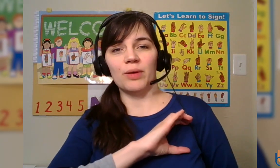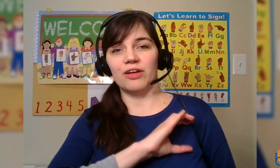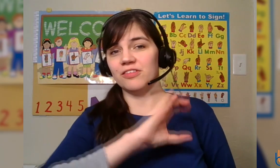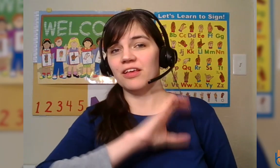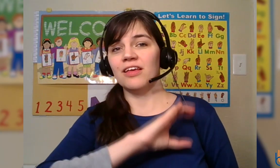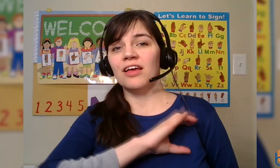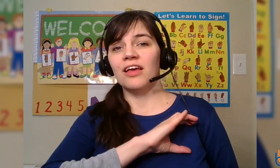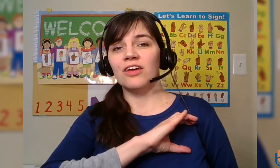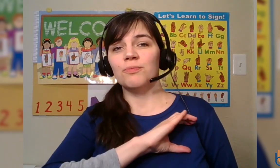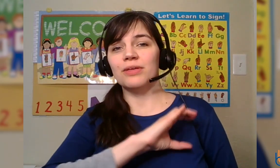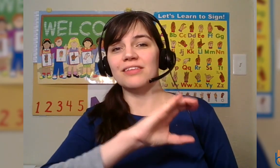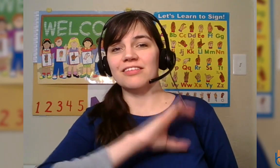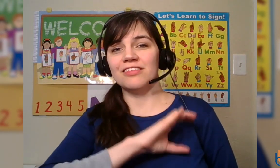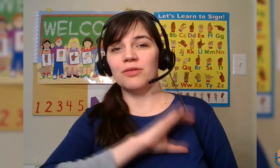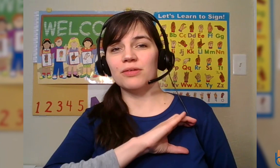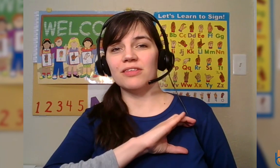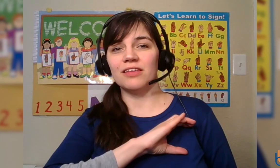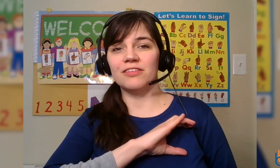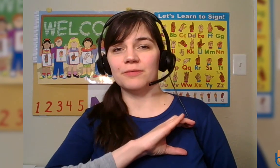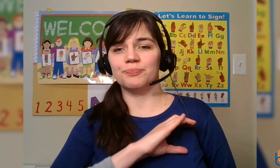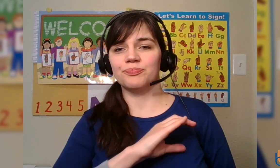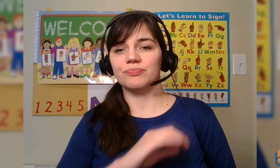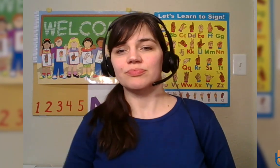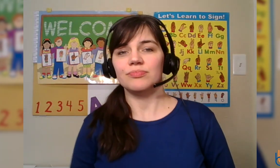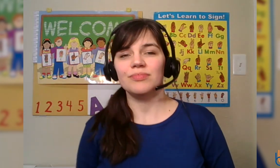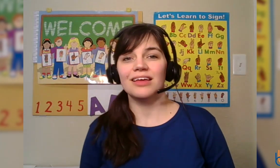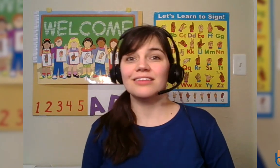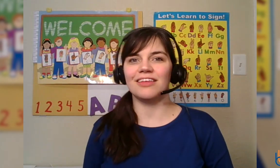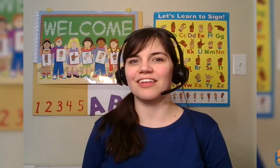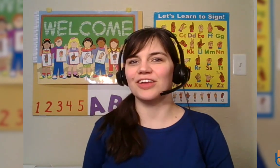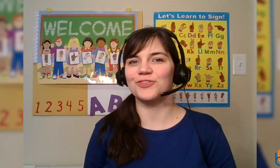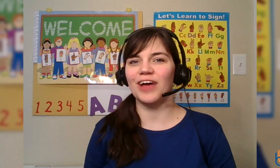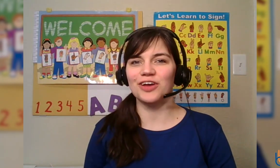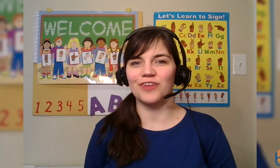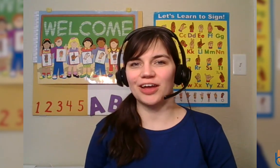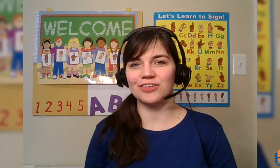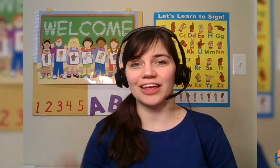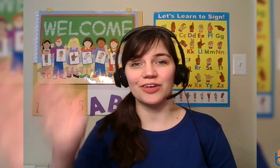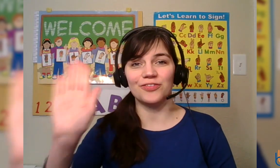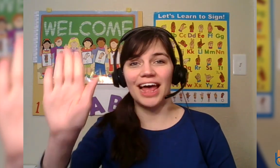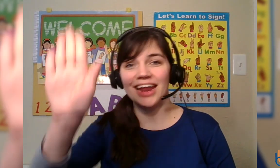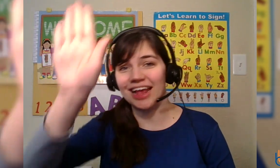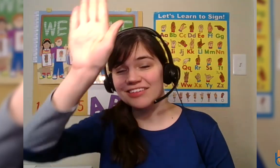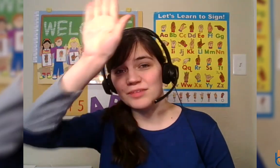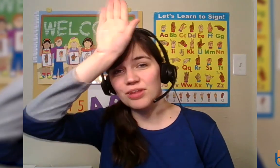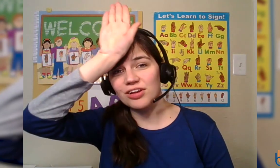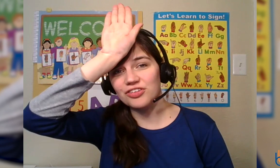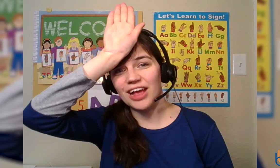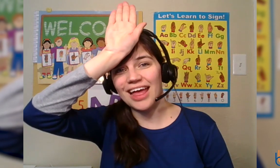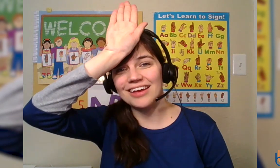wears: police. Police . To sign firefighter, take a flat hand and put it on your head